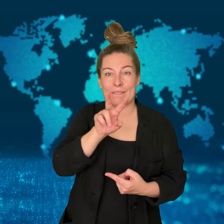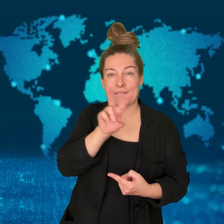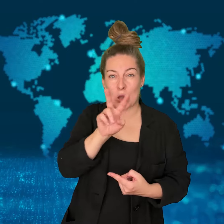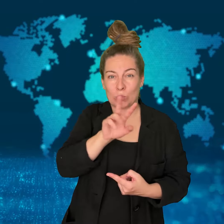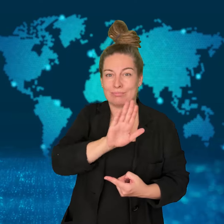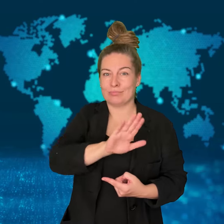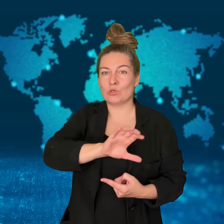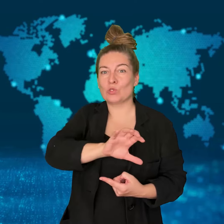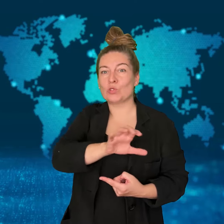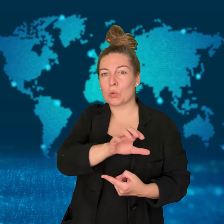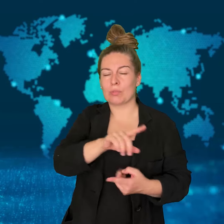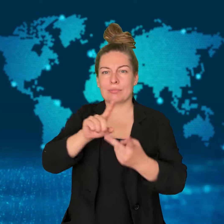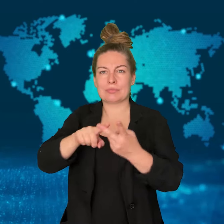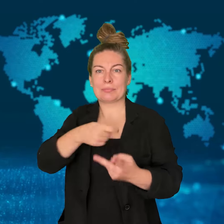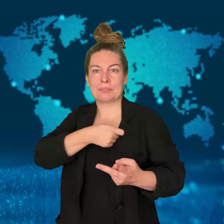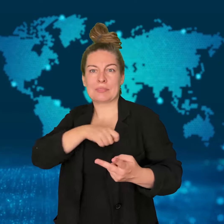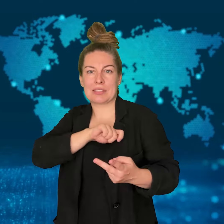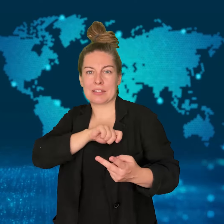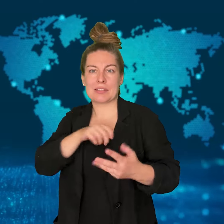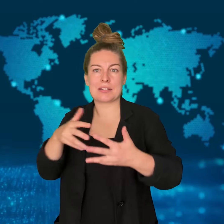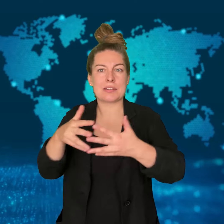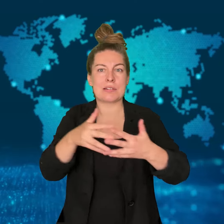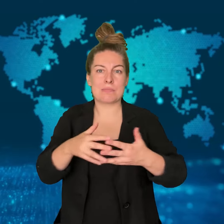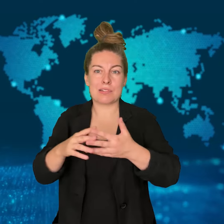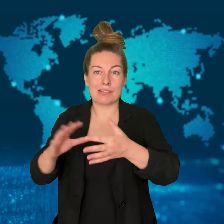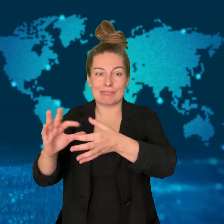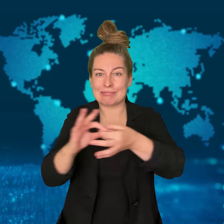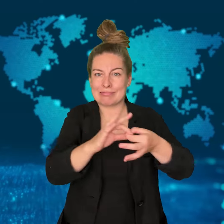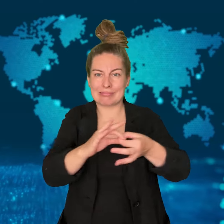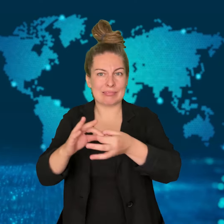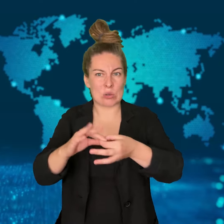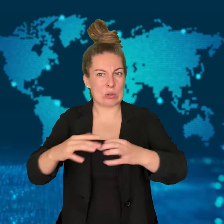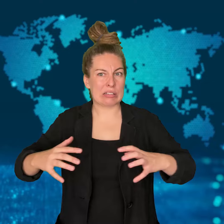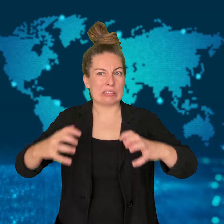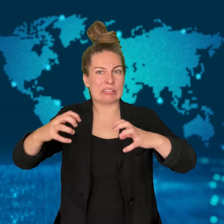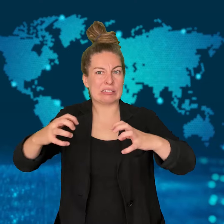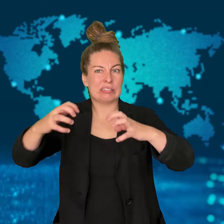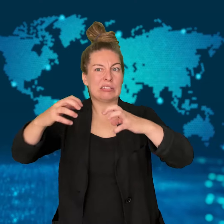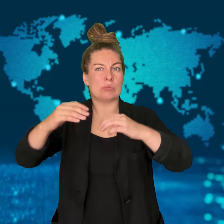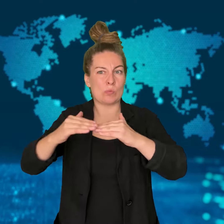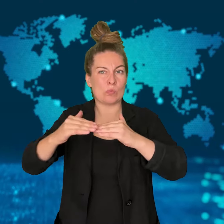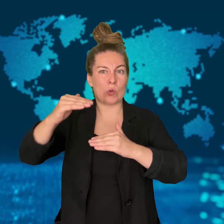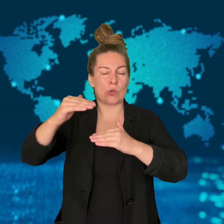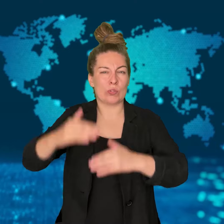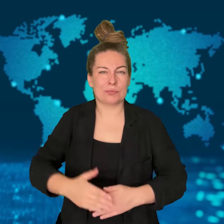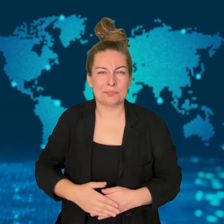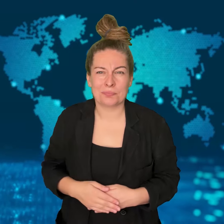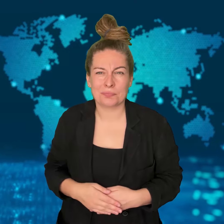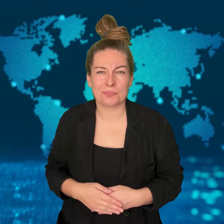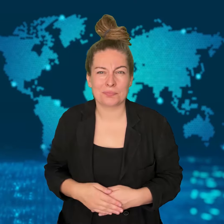The Venezuelan arrest announcement is likely to deepen